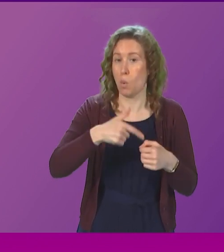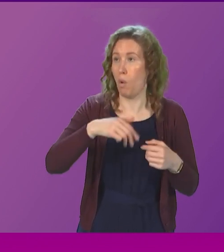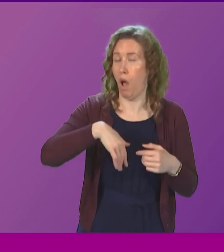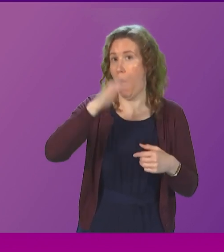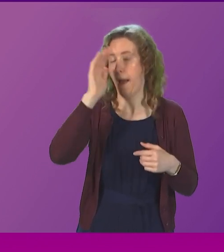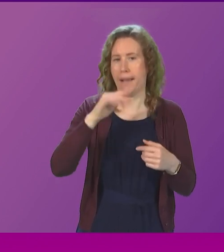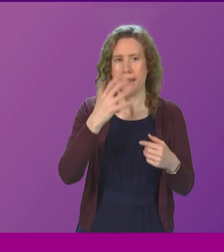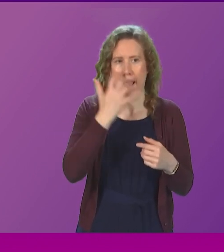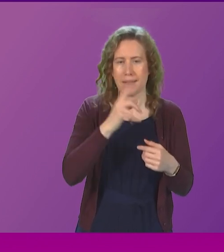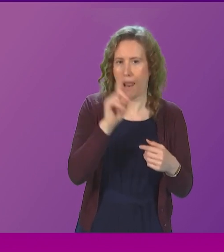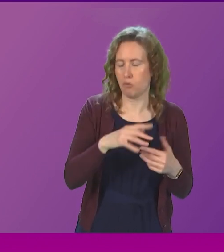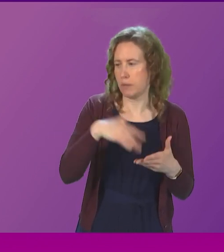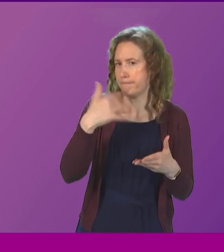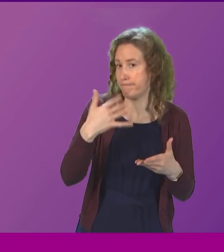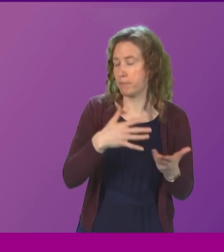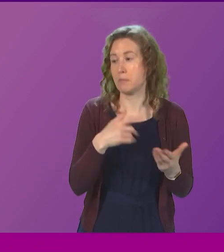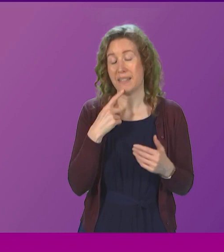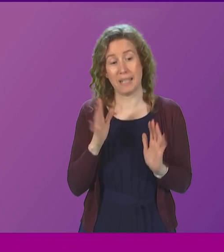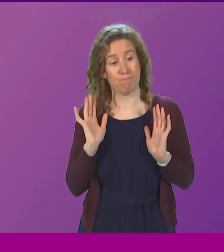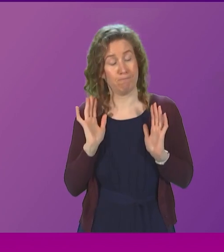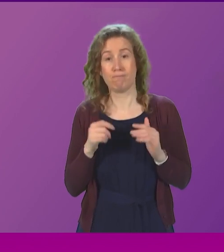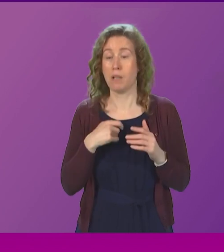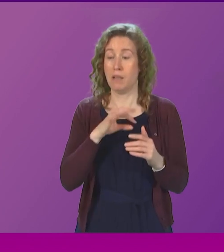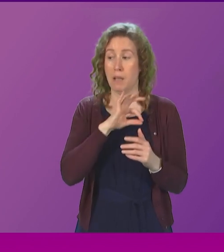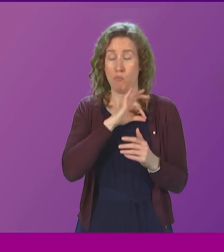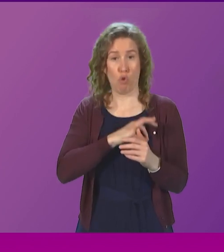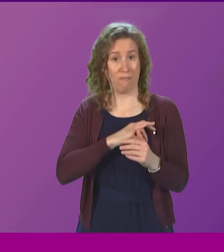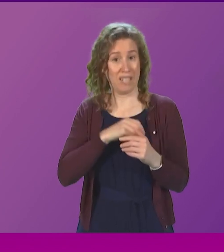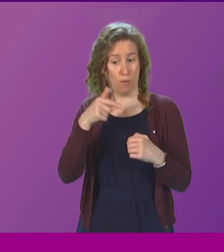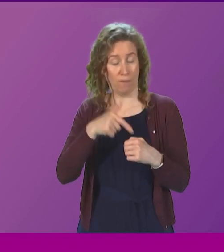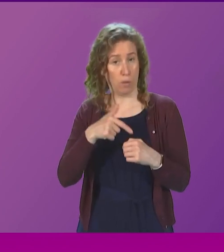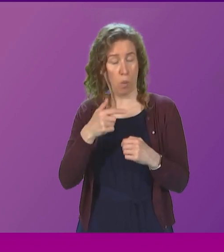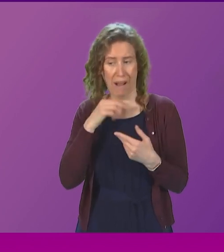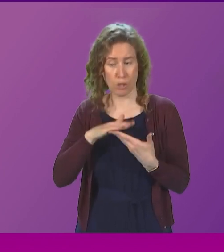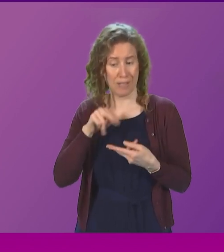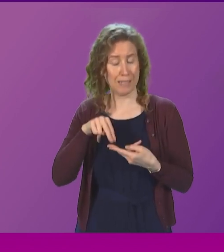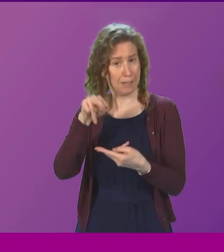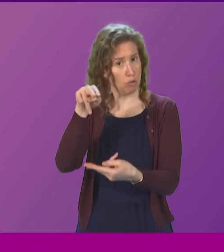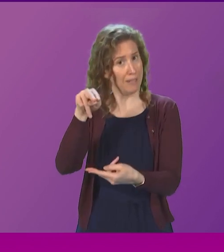indicating that fuel margins have increased across the retail market over the past four years, particularly for supermarkets.